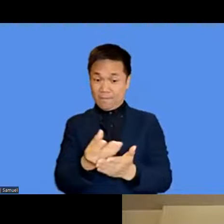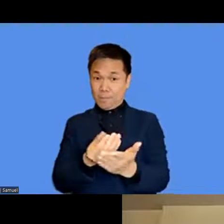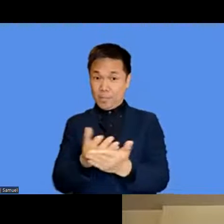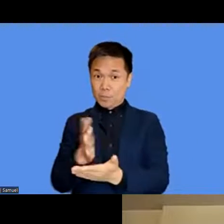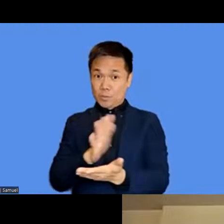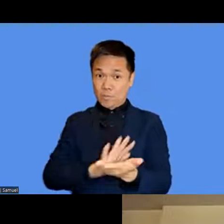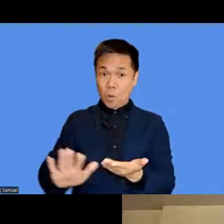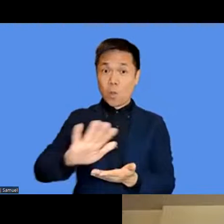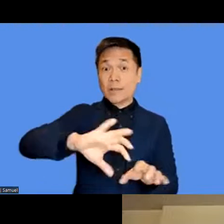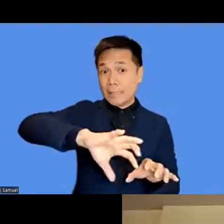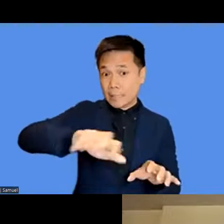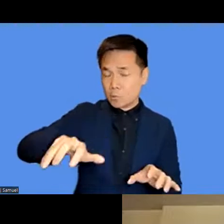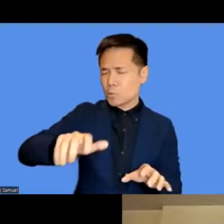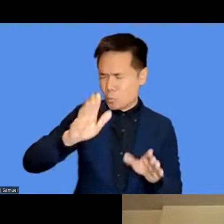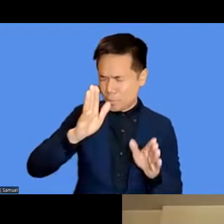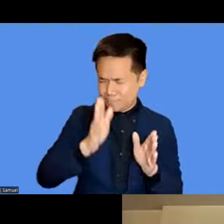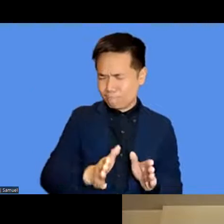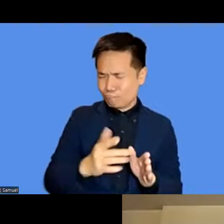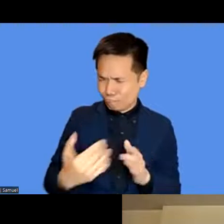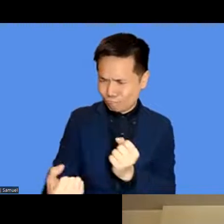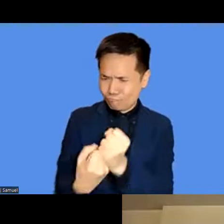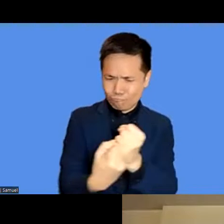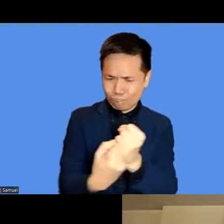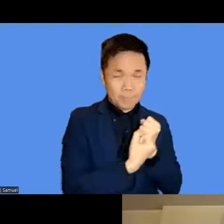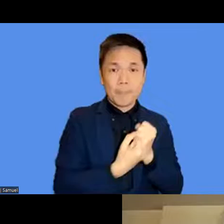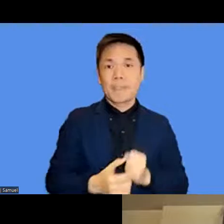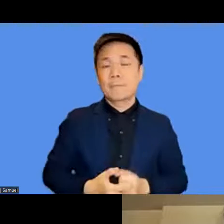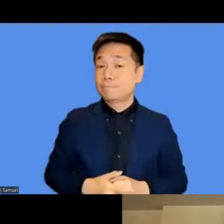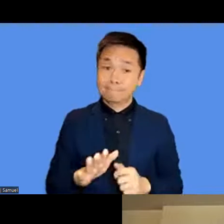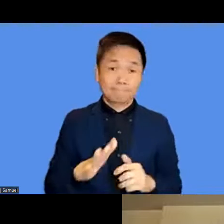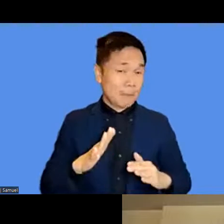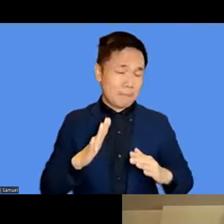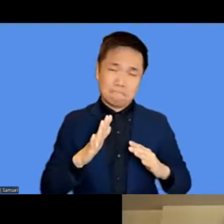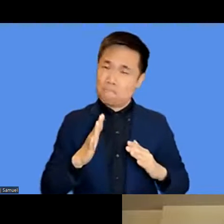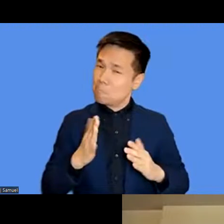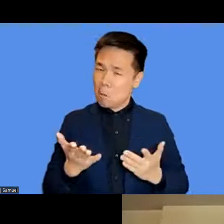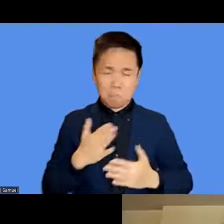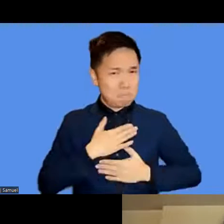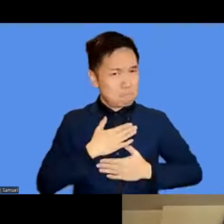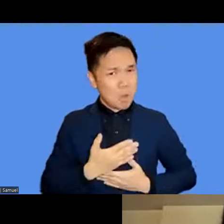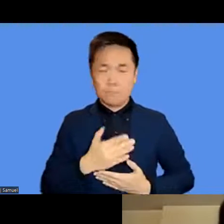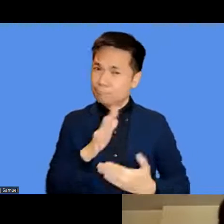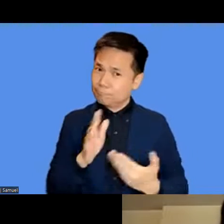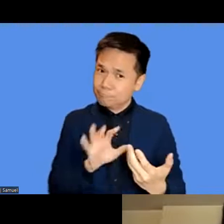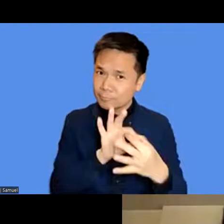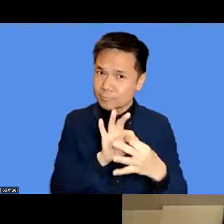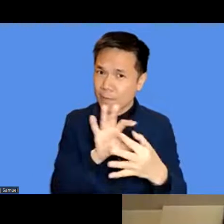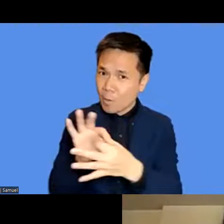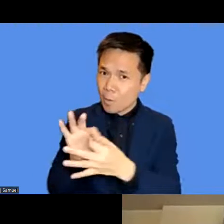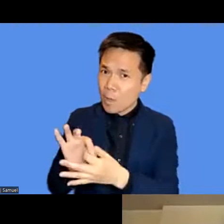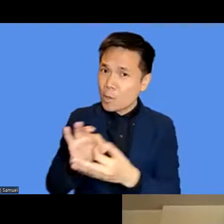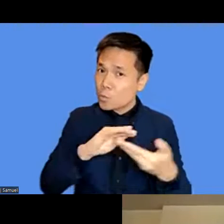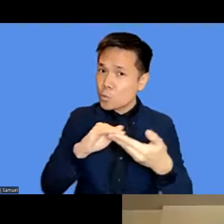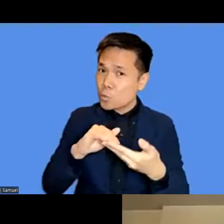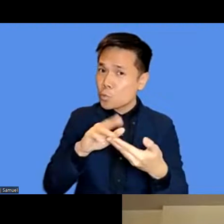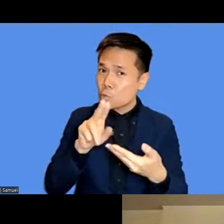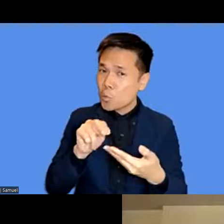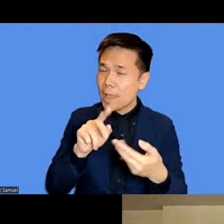So, yes, and we are very happy to partner with UN agencies and others and NSOs and academia